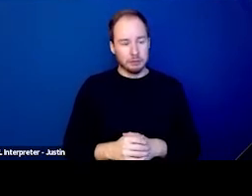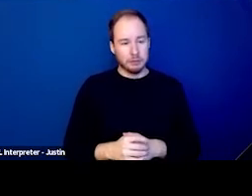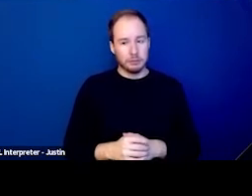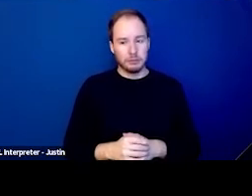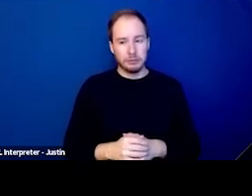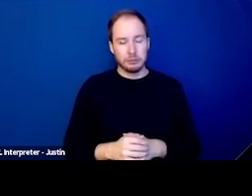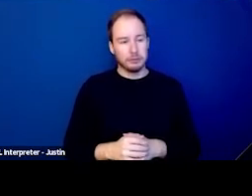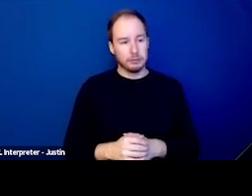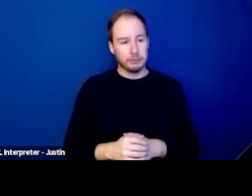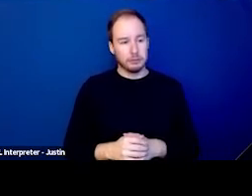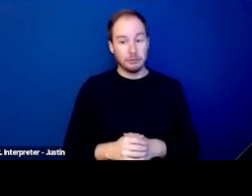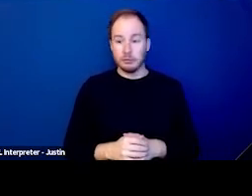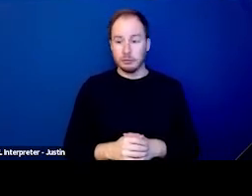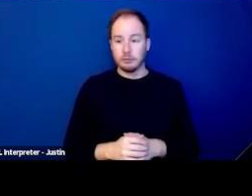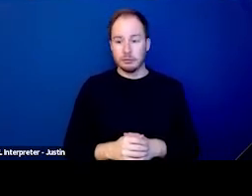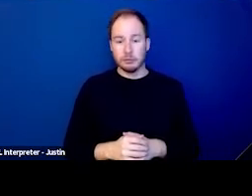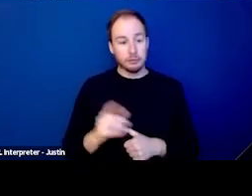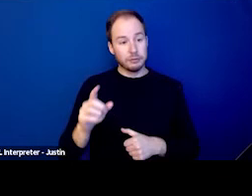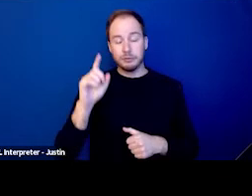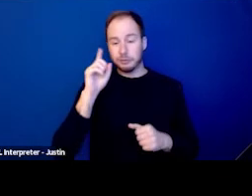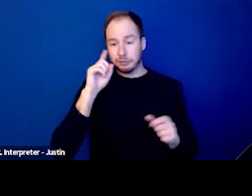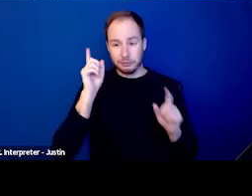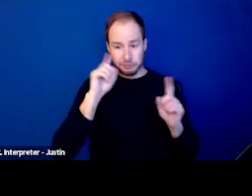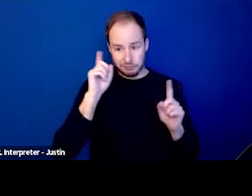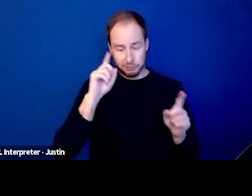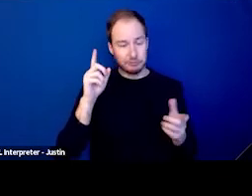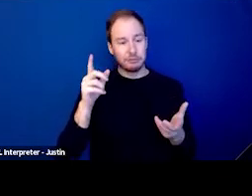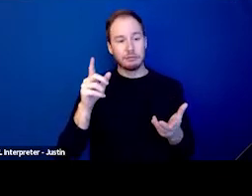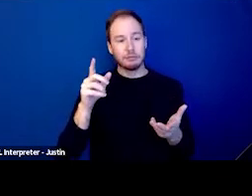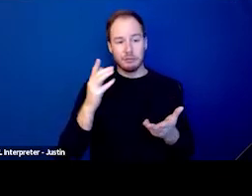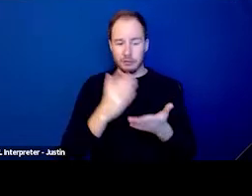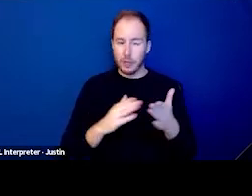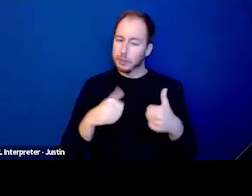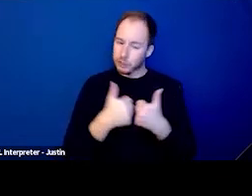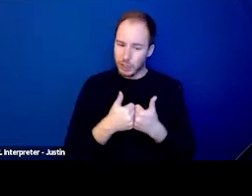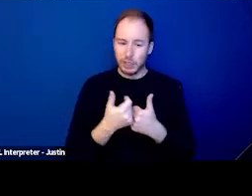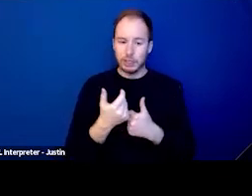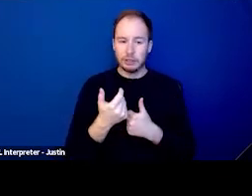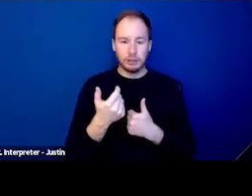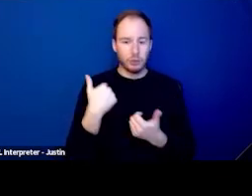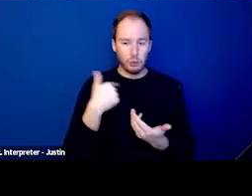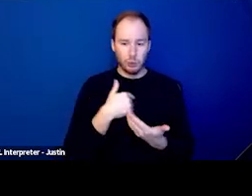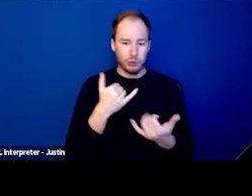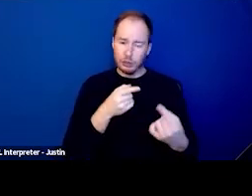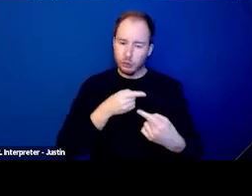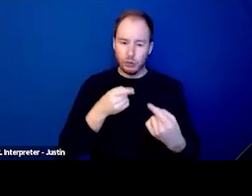All right, so you heard Lucrece mention like some of the challenges that we are facing.